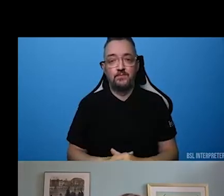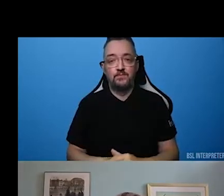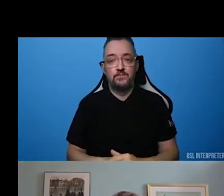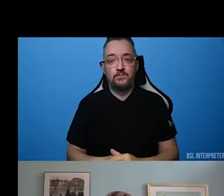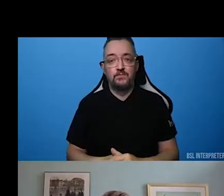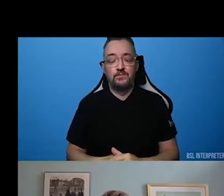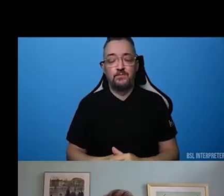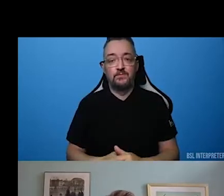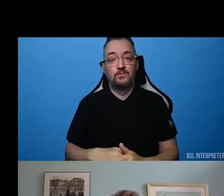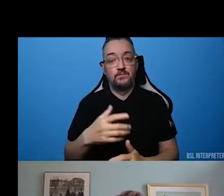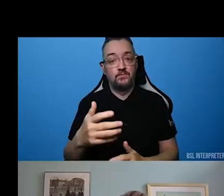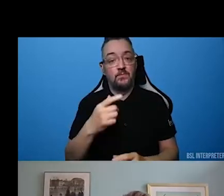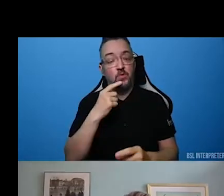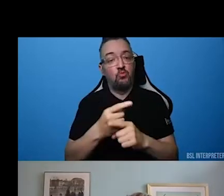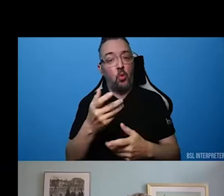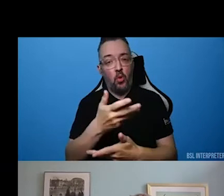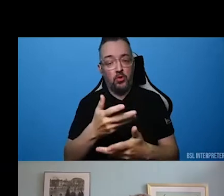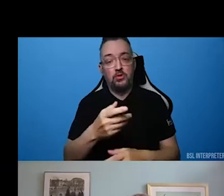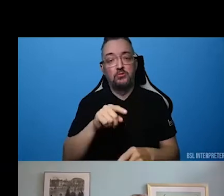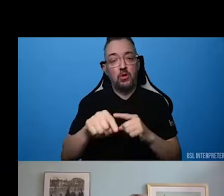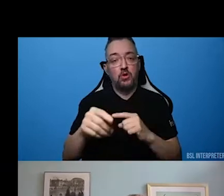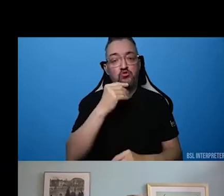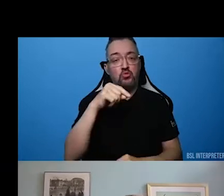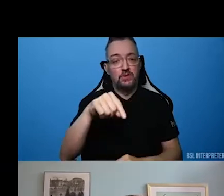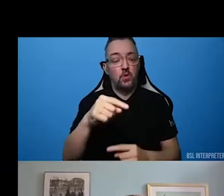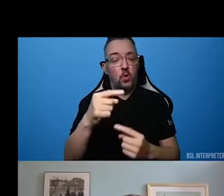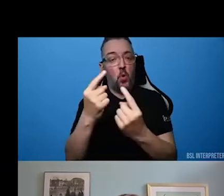So what the talk will do today is to try to use these kinds of objects which have disavowed